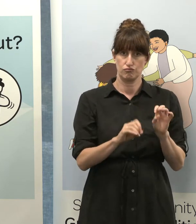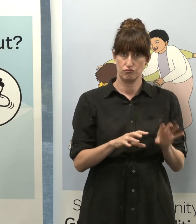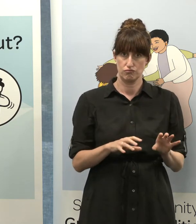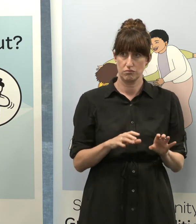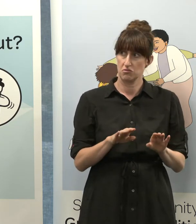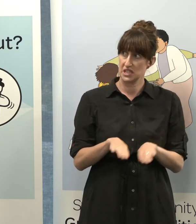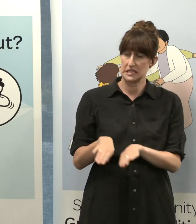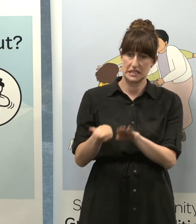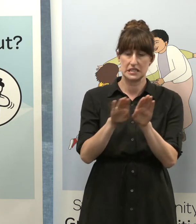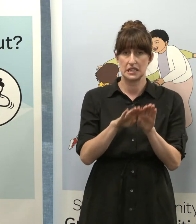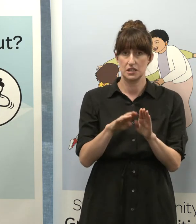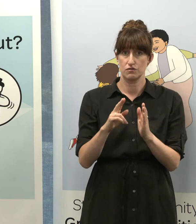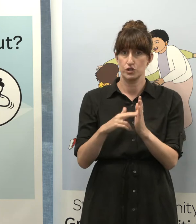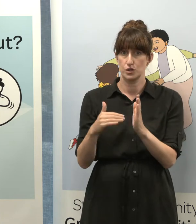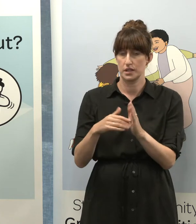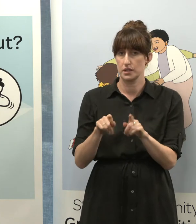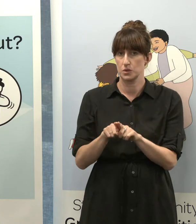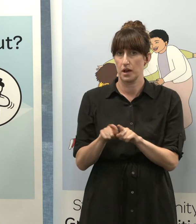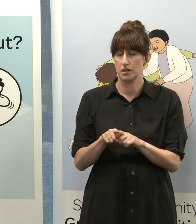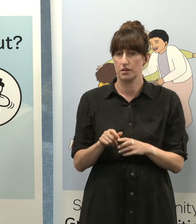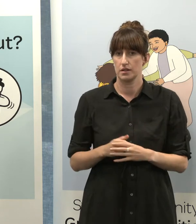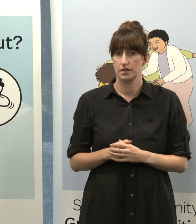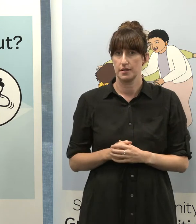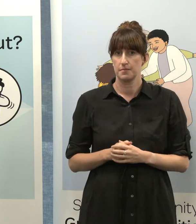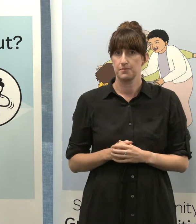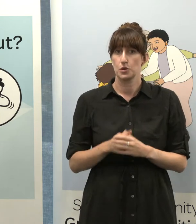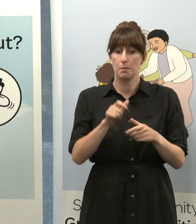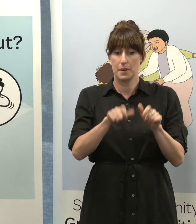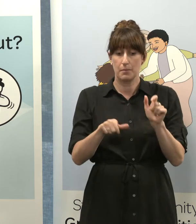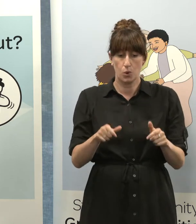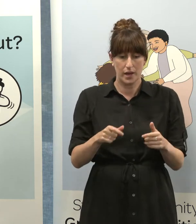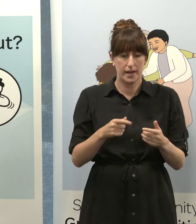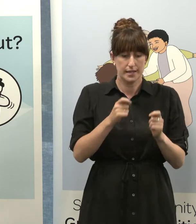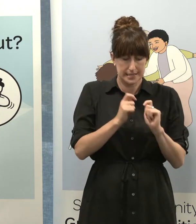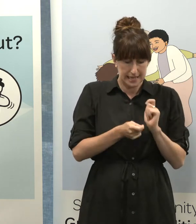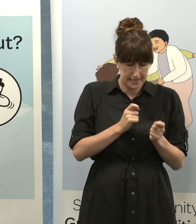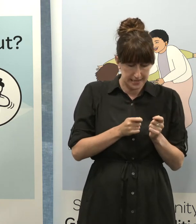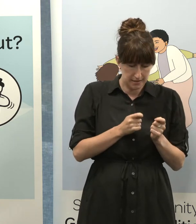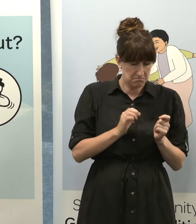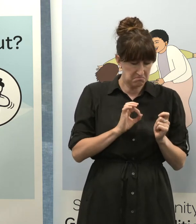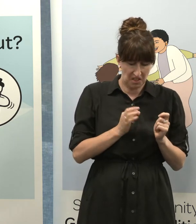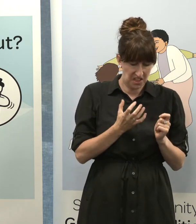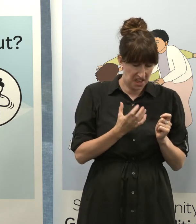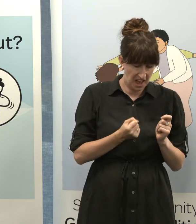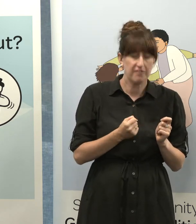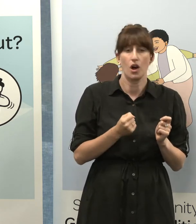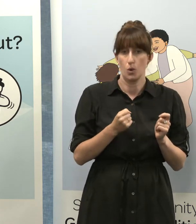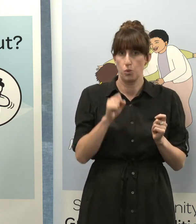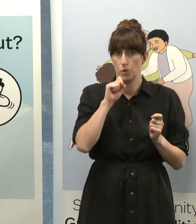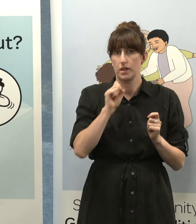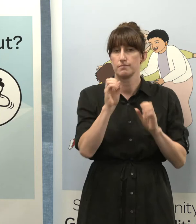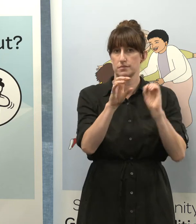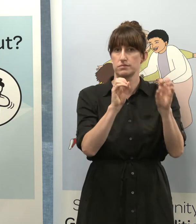antigen tests being recorded and the Auckland region for example. It is fairly consistent around the country so the good thing here is there are a lot of